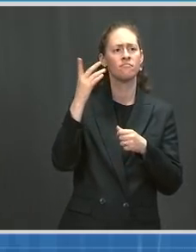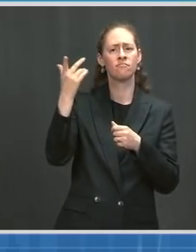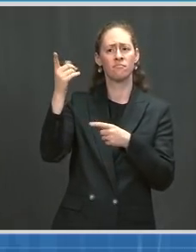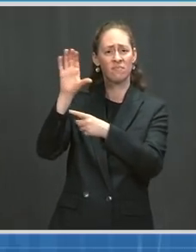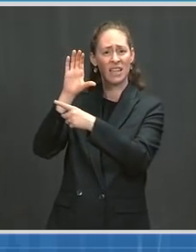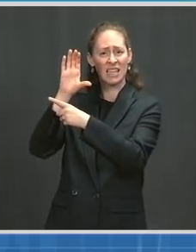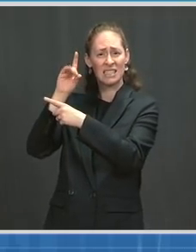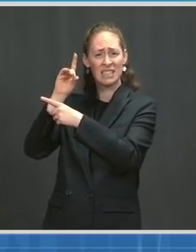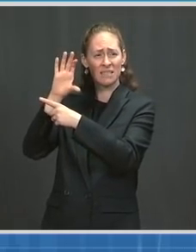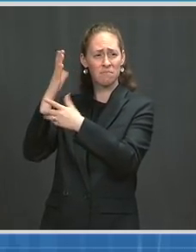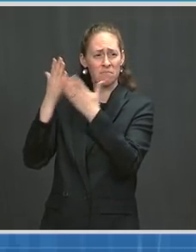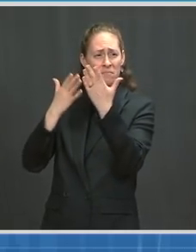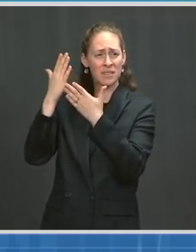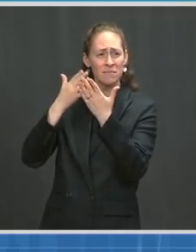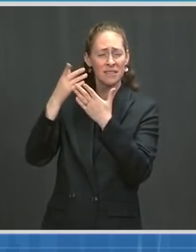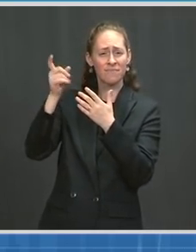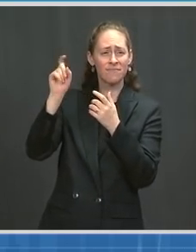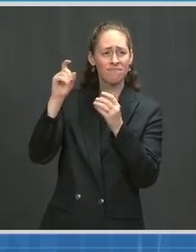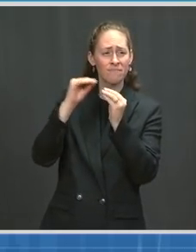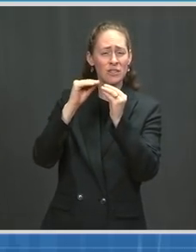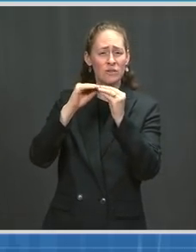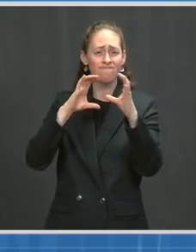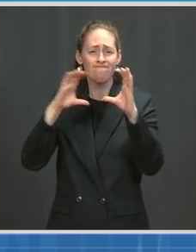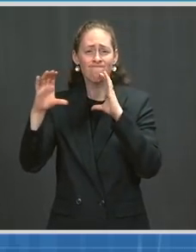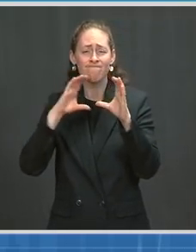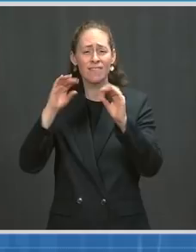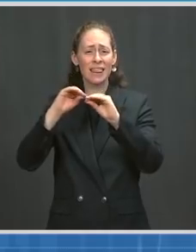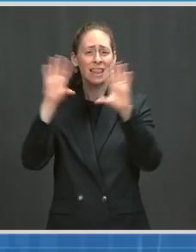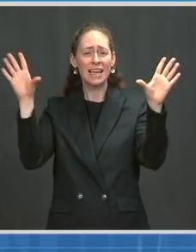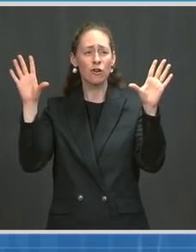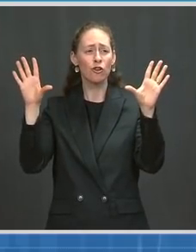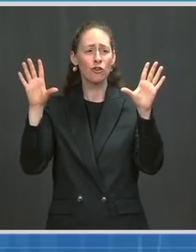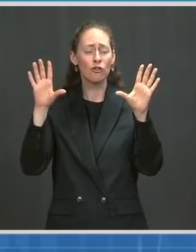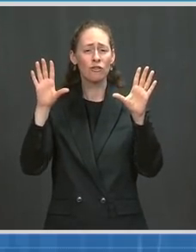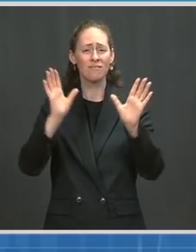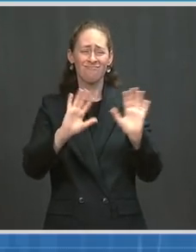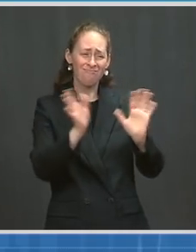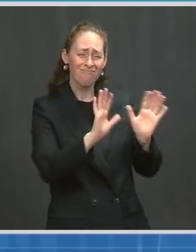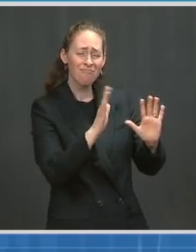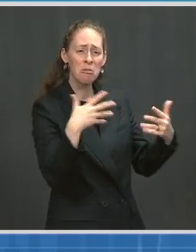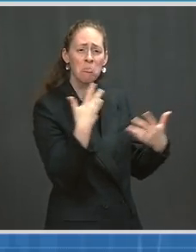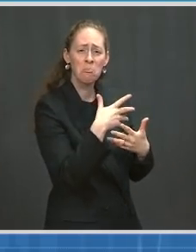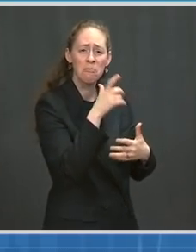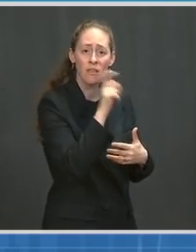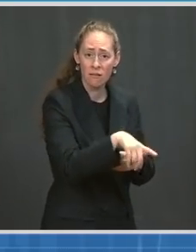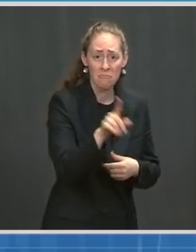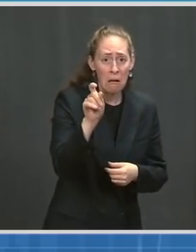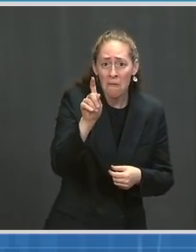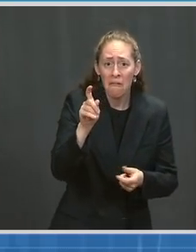Mr. Slavitt: Dr. Fauci, do you want to begin? Dr. Fauci: Well, I would say that fears like that are not irrational. I mean --